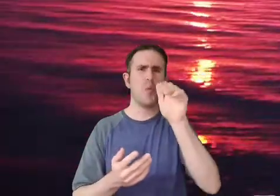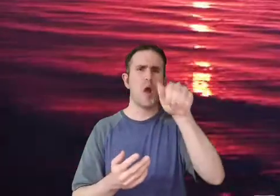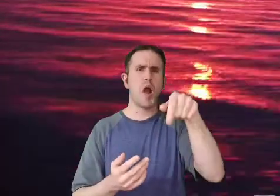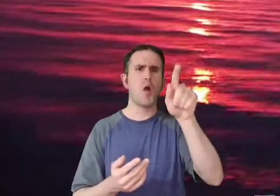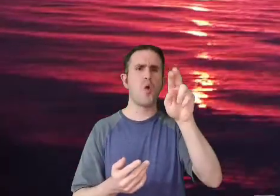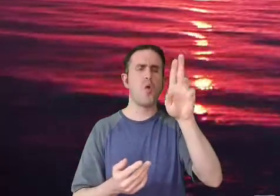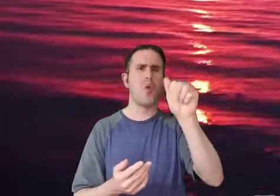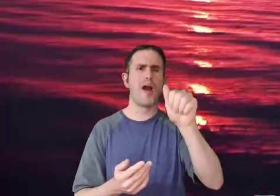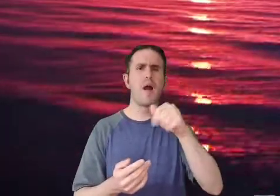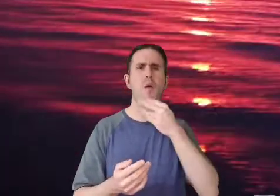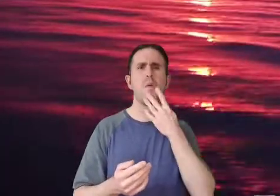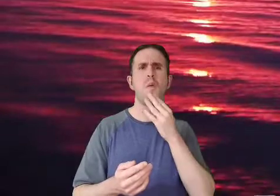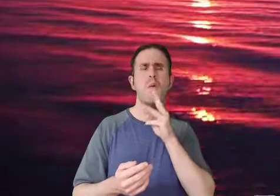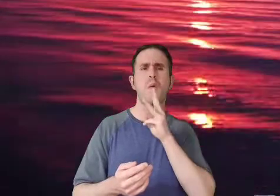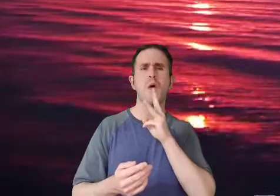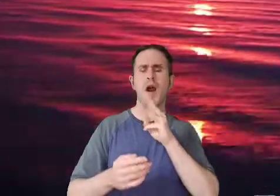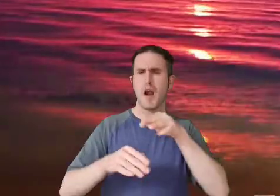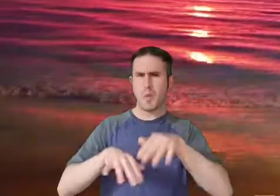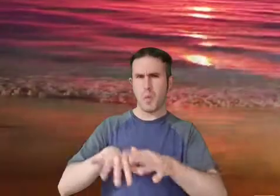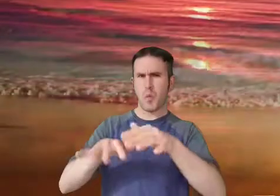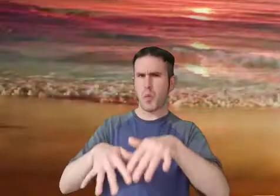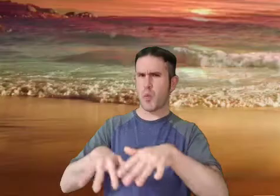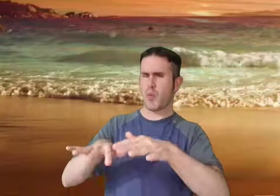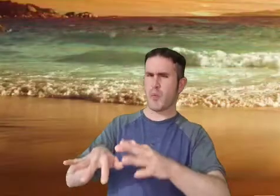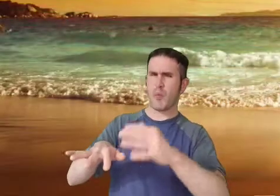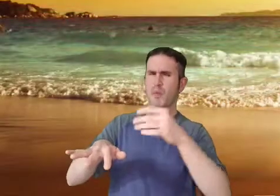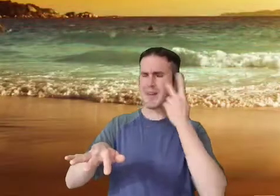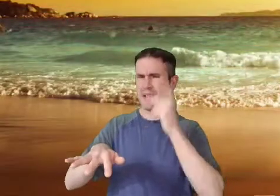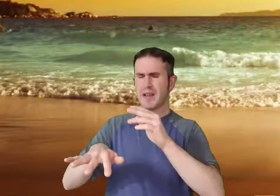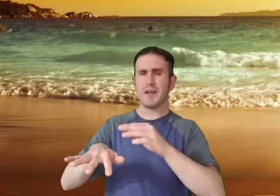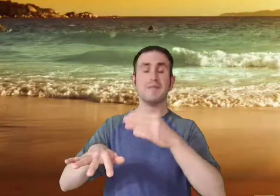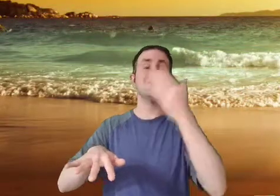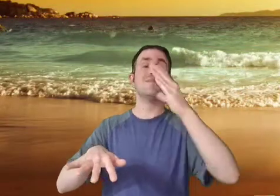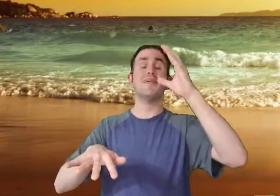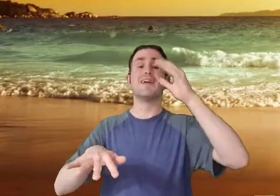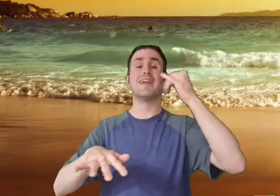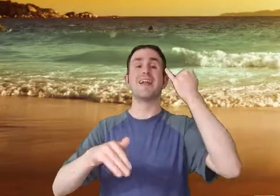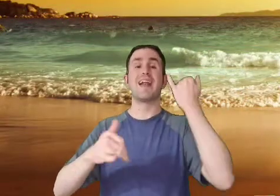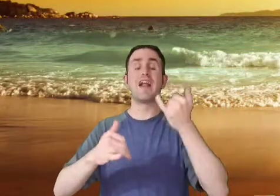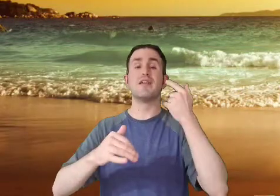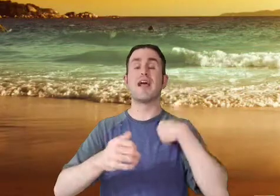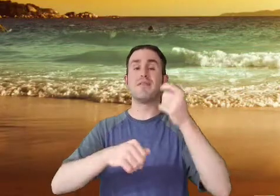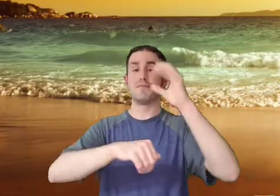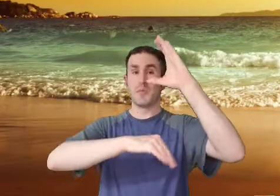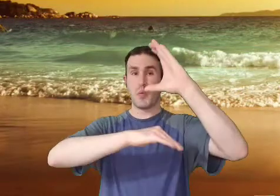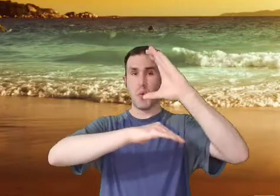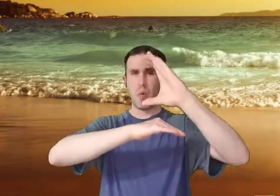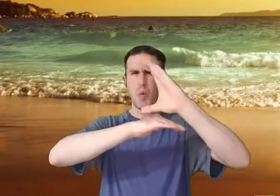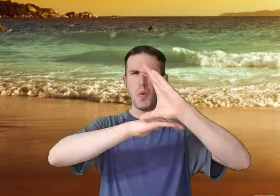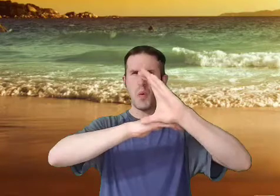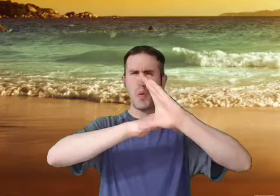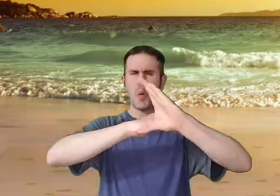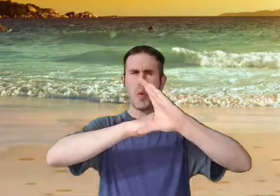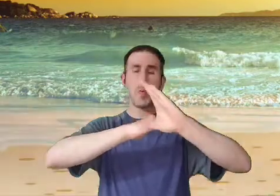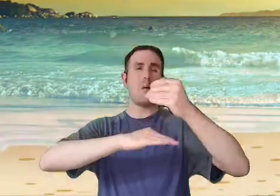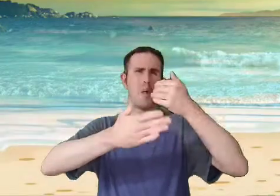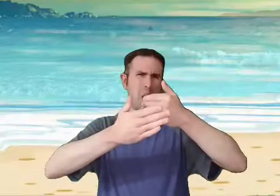uh... on the water? And then, maybe it's at, uh... maybe it's at a sunset or getting close to